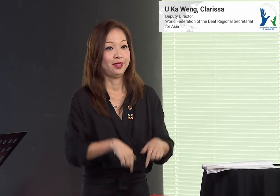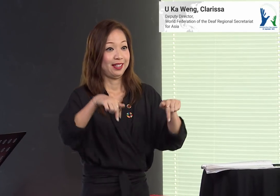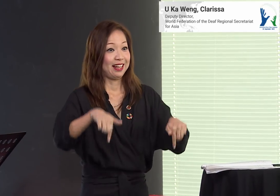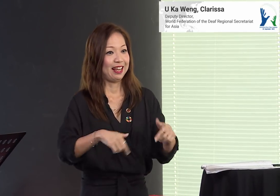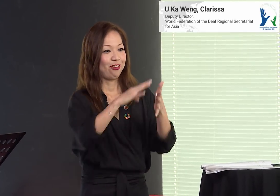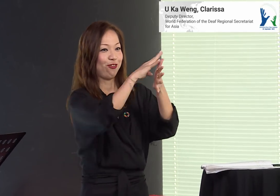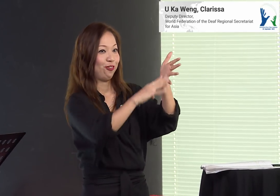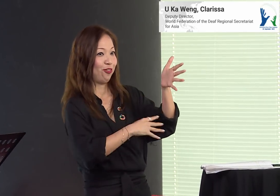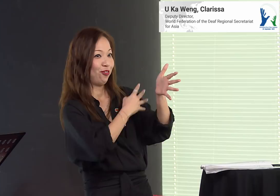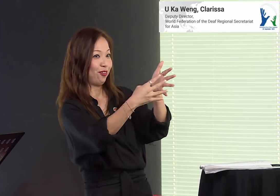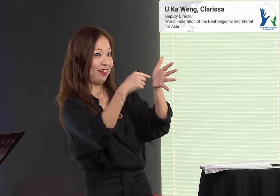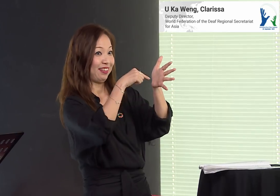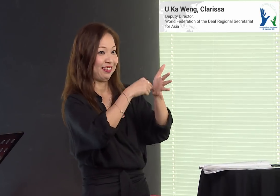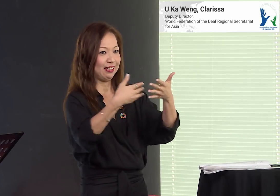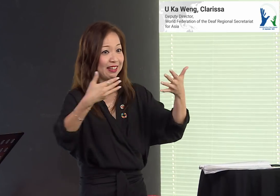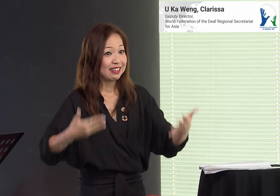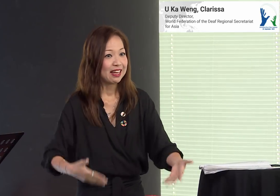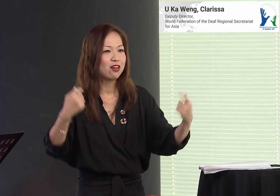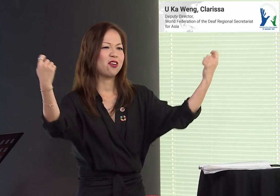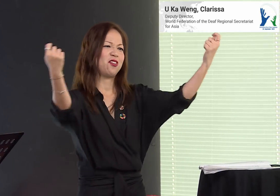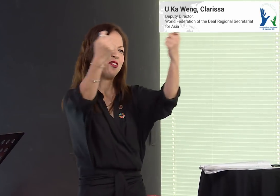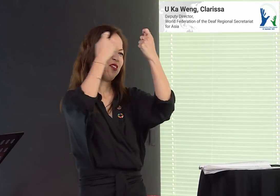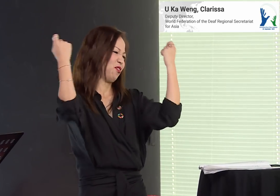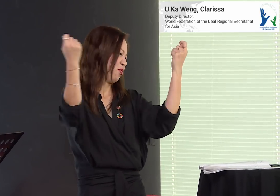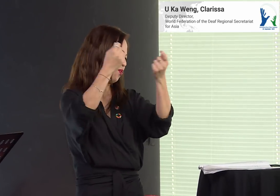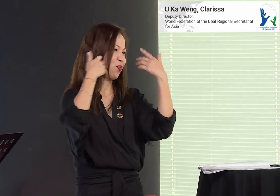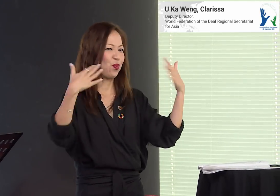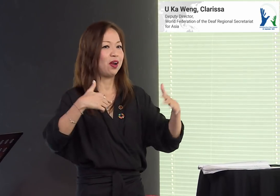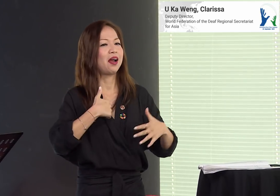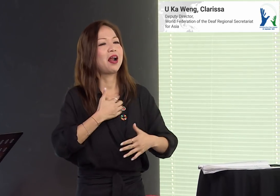Greetings. Ladies and gentlemen, thank you so